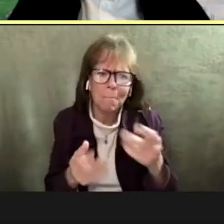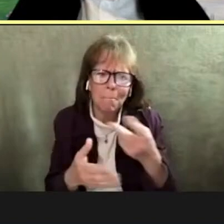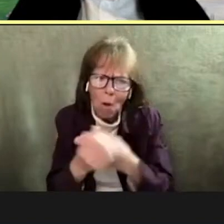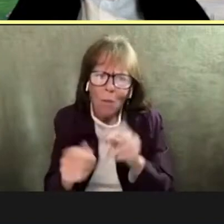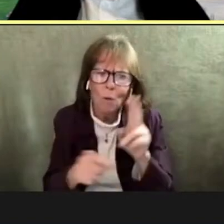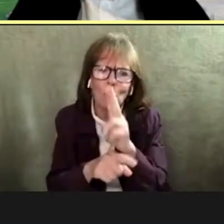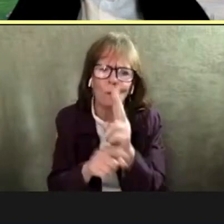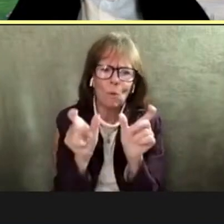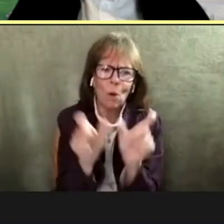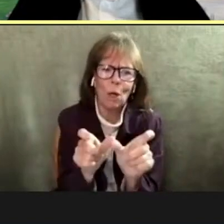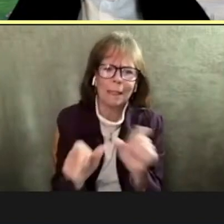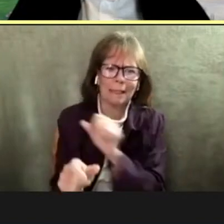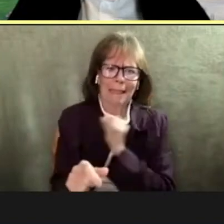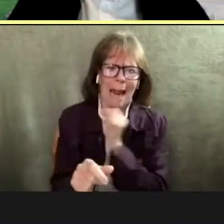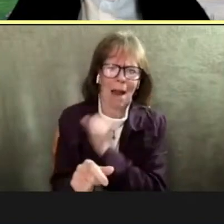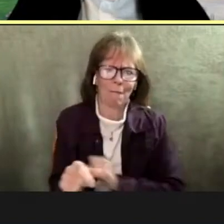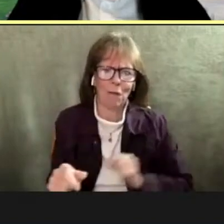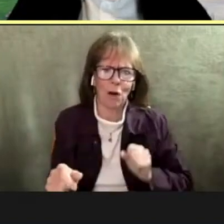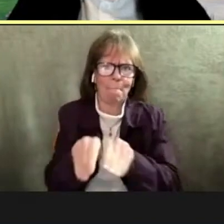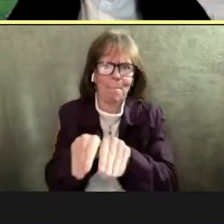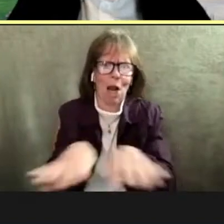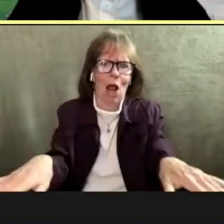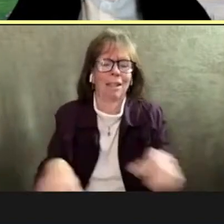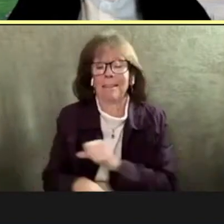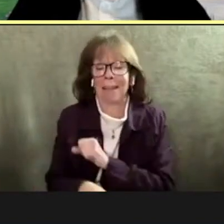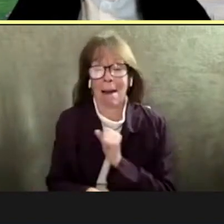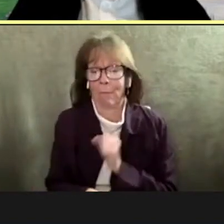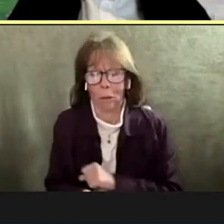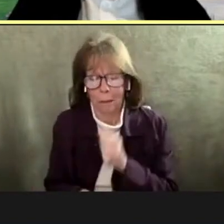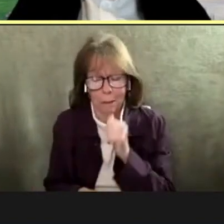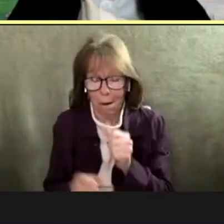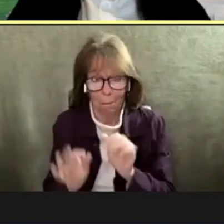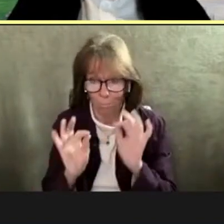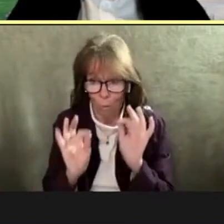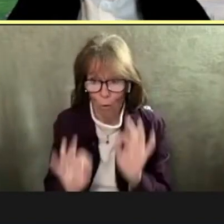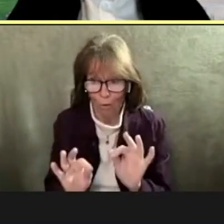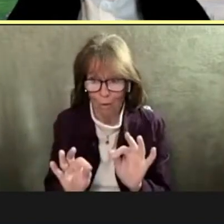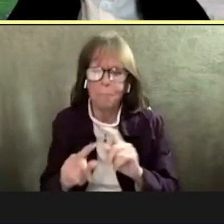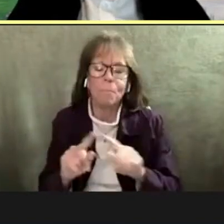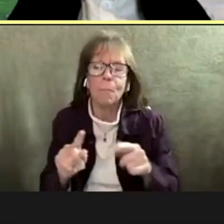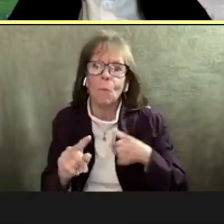Stanford is not perfect by any stretch, but we are supported.